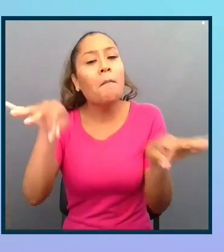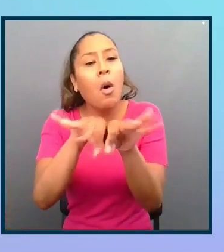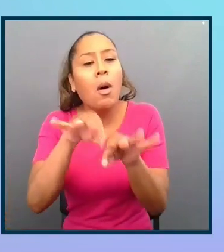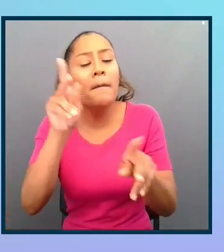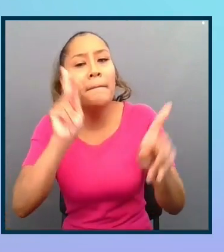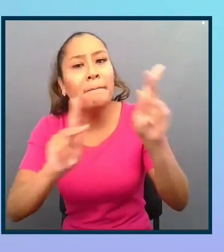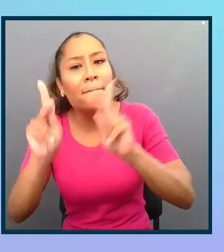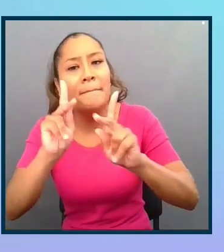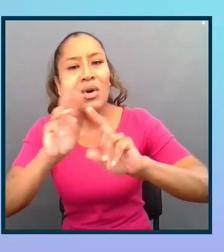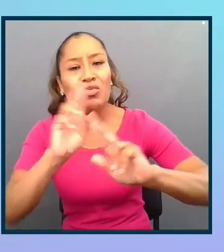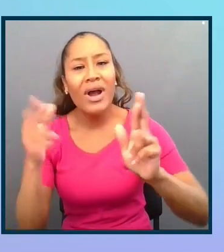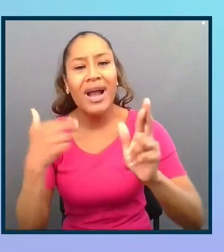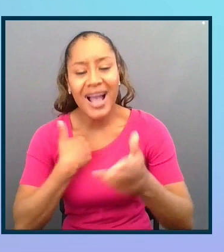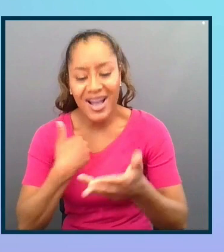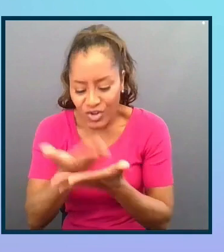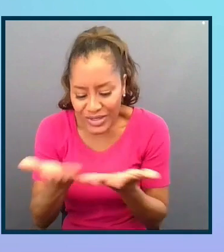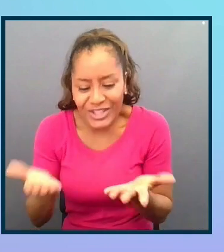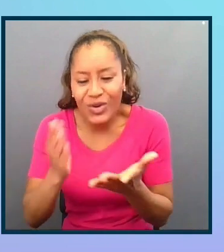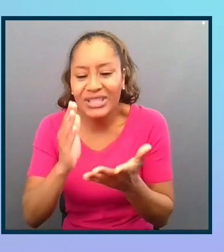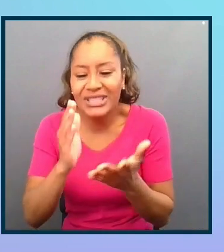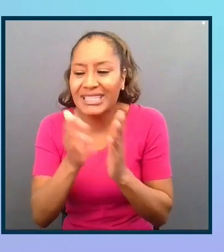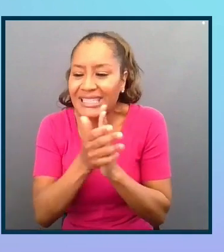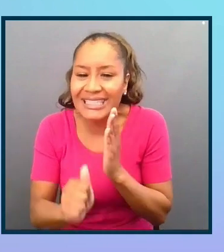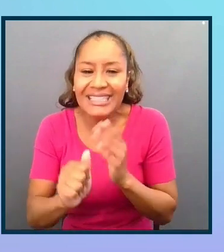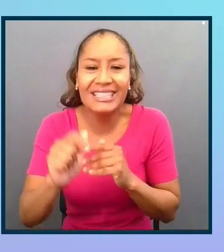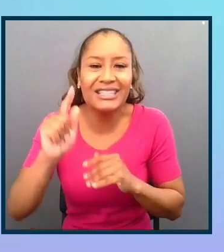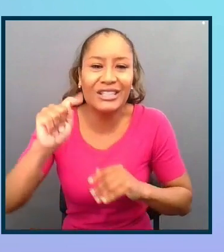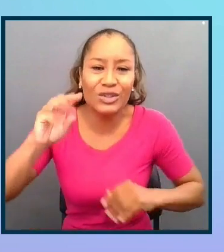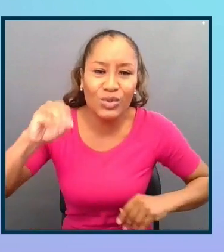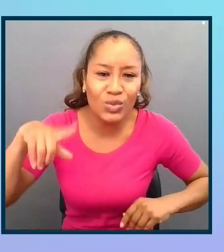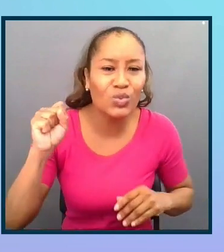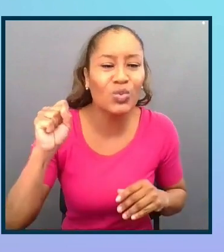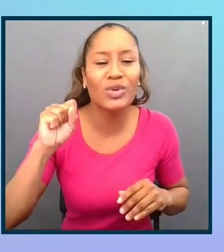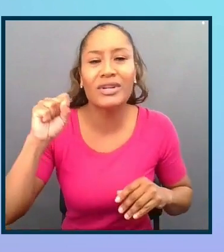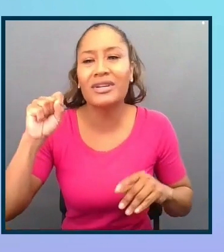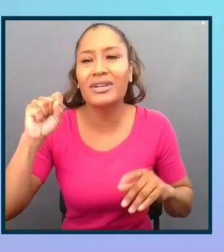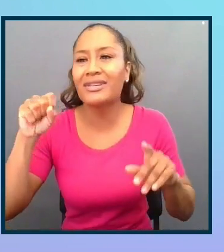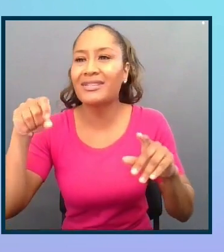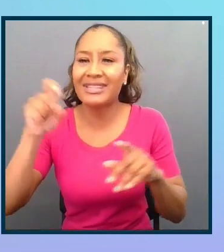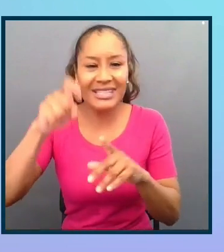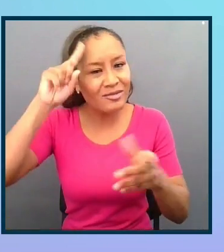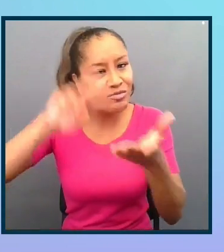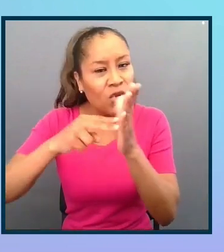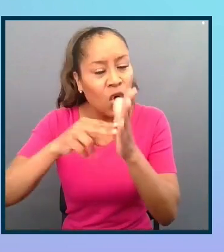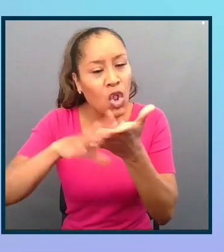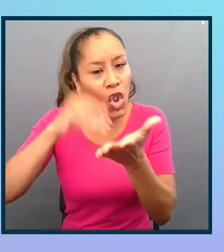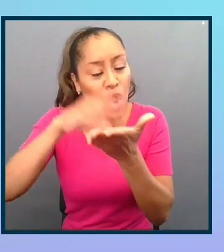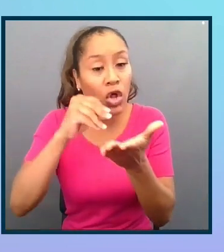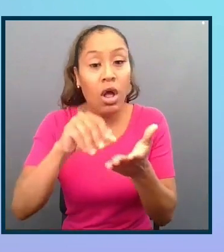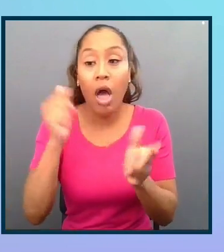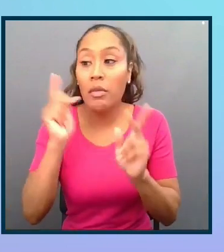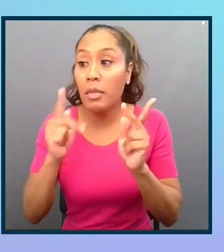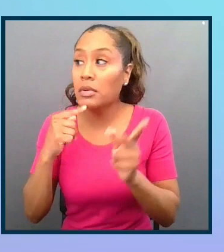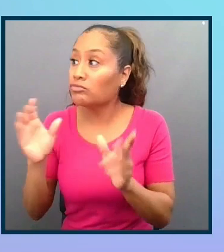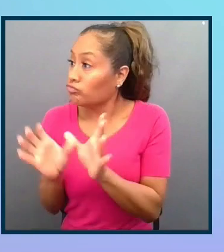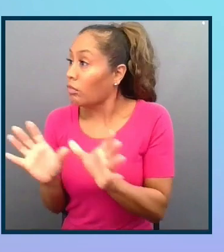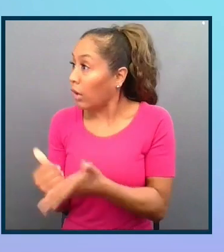the resources and skills and tools they need to learn. And some folks think certifications help them. And it can be a really good way